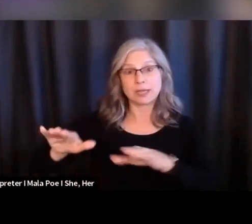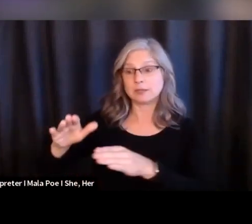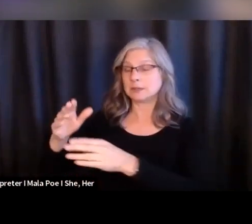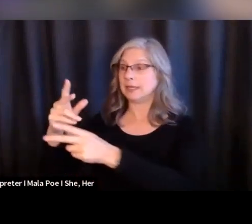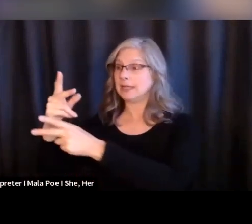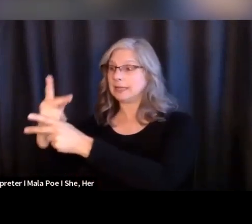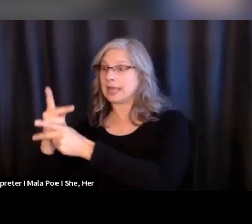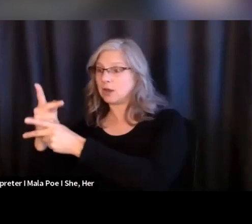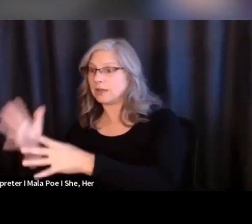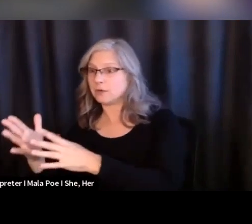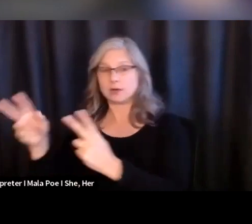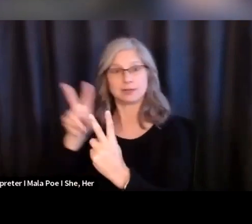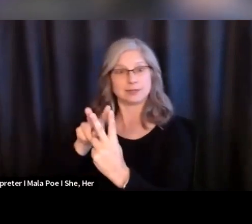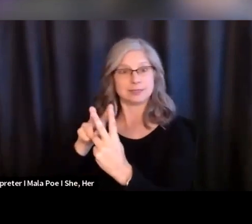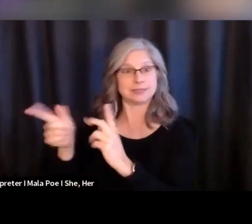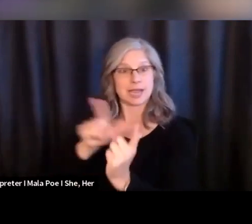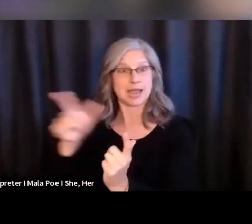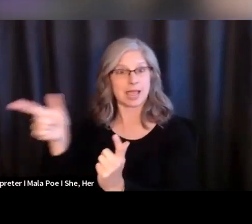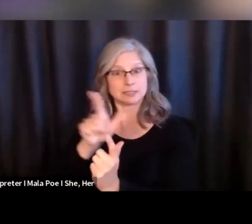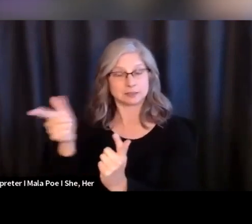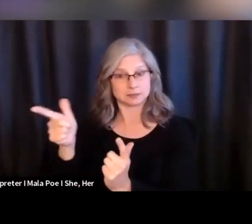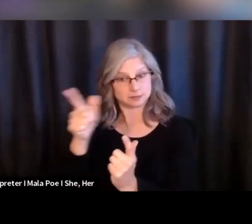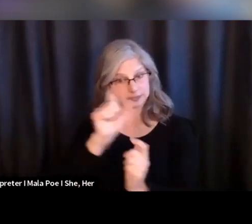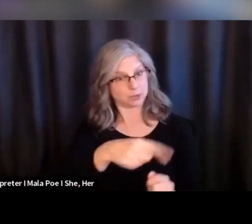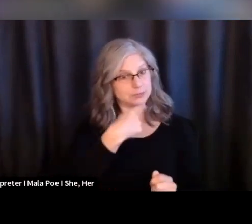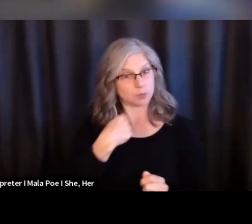“If that’s the case, would you say that we could find similar, or different results”